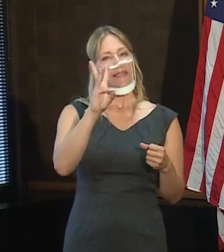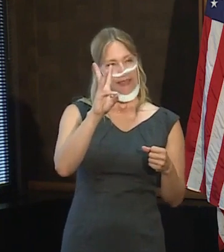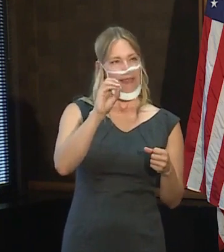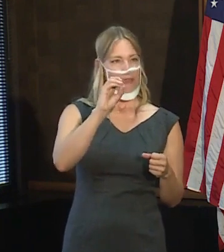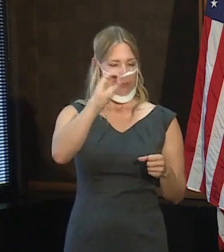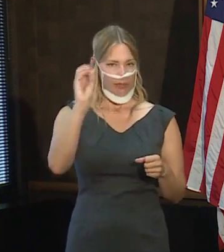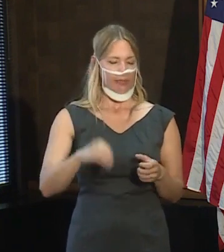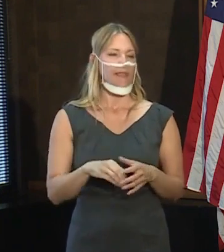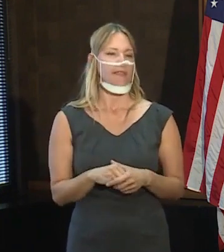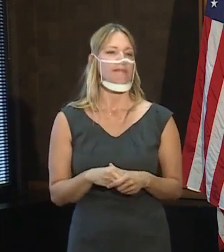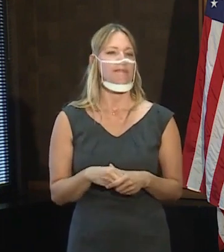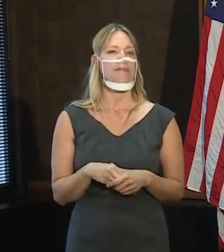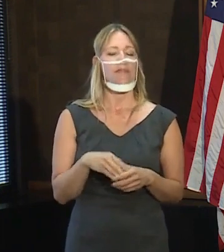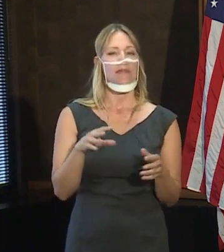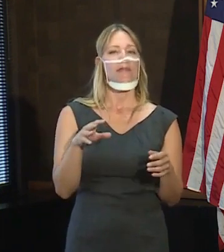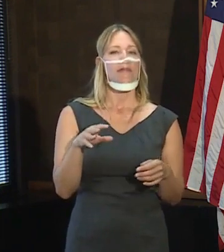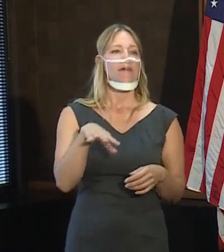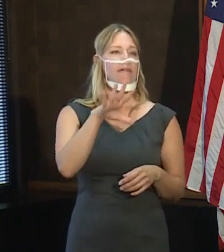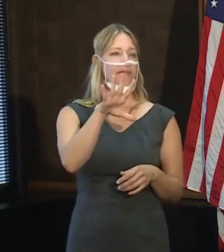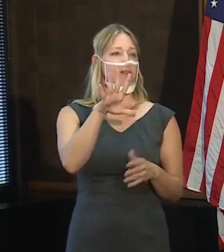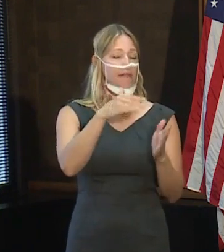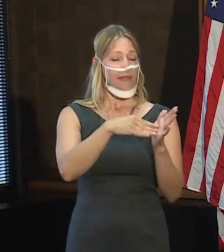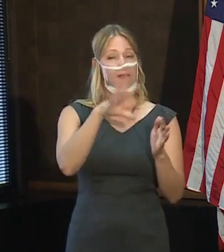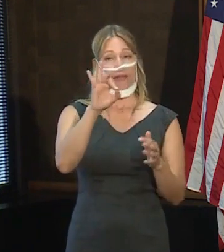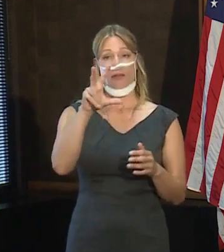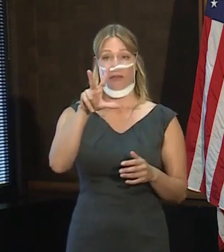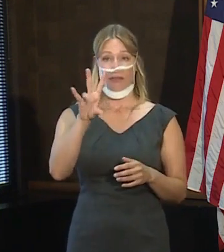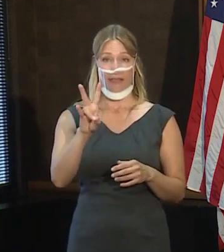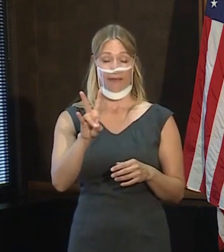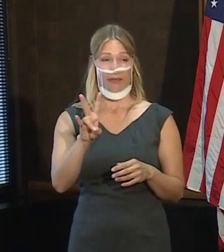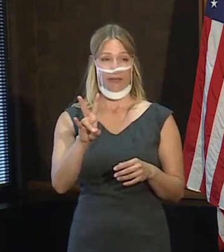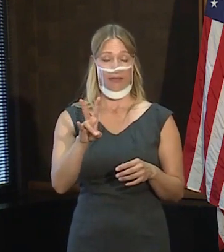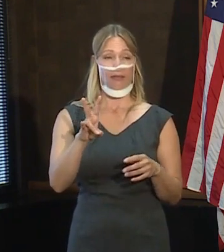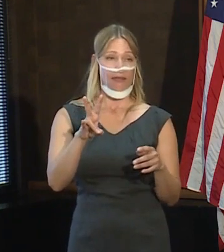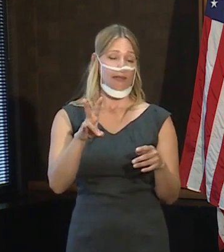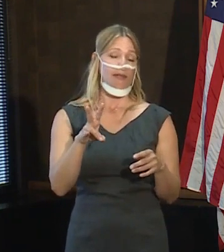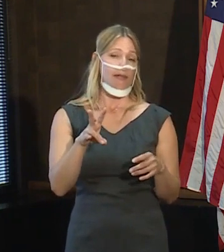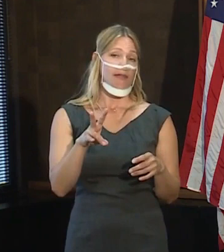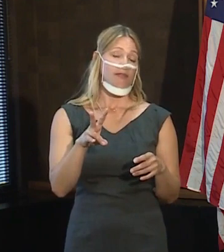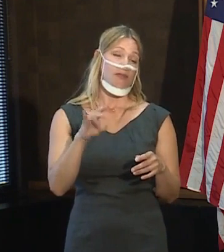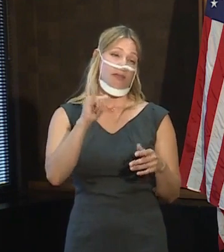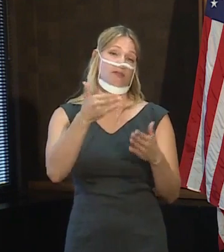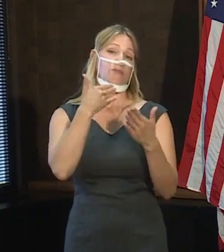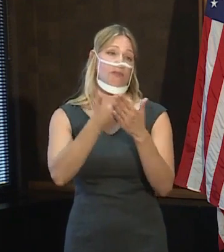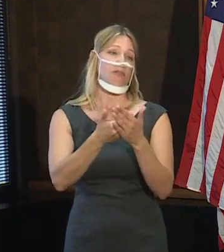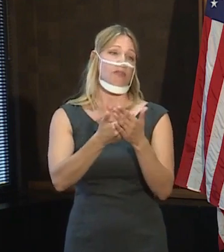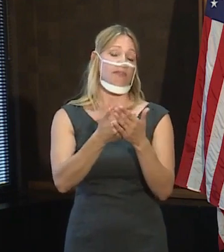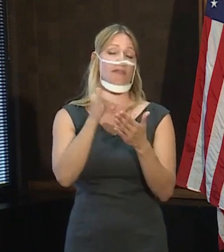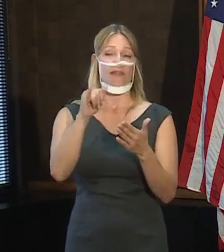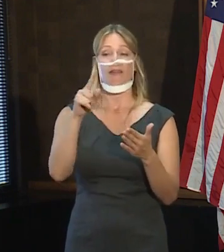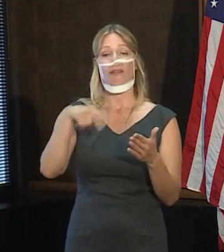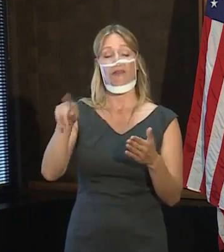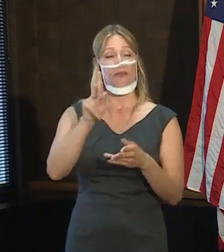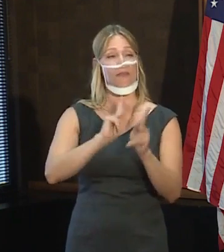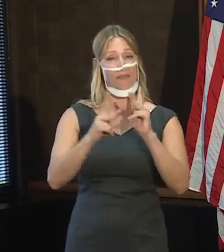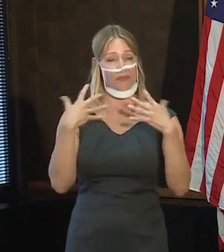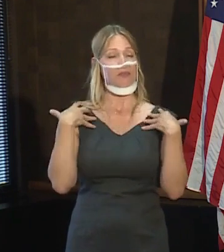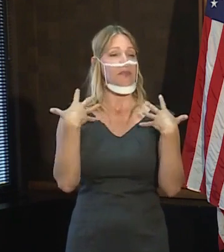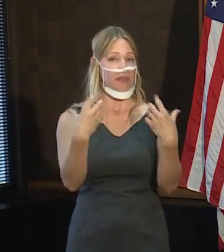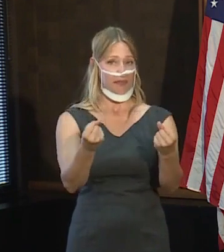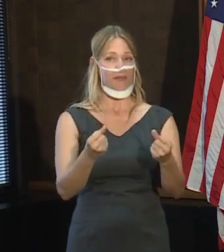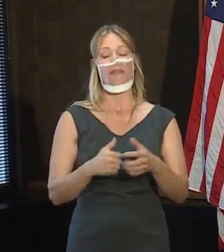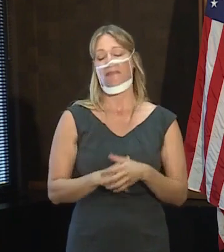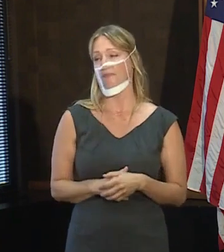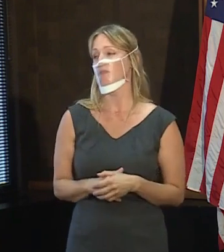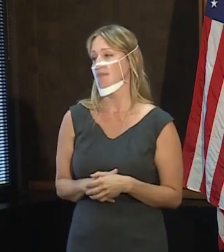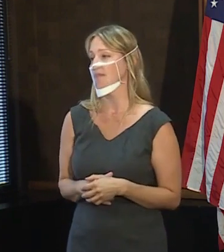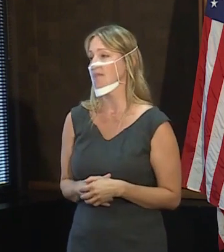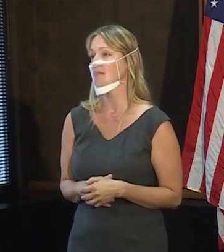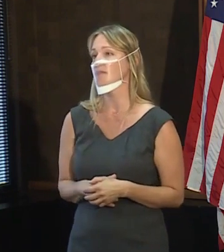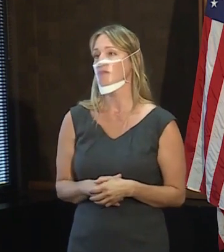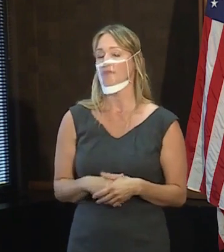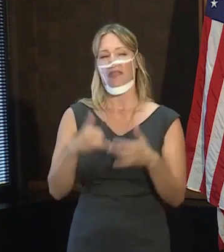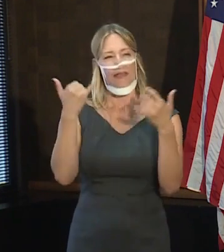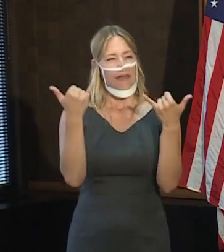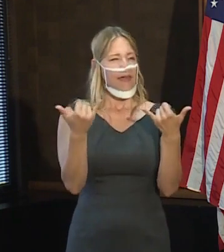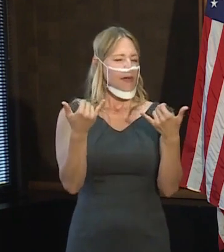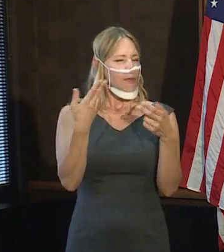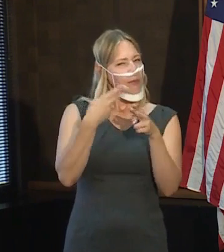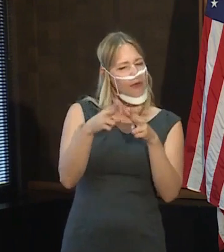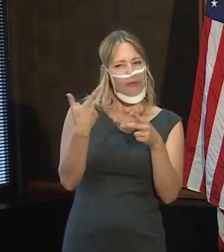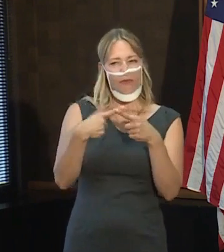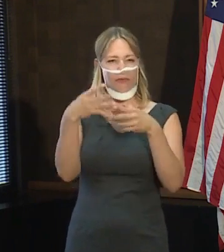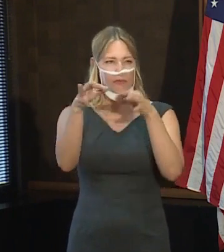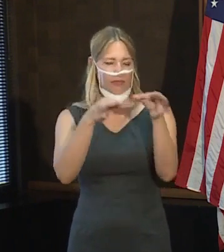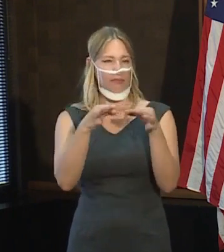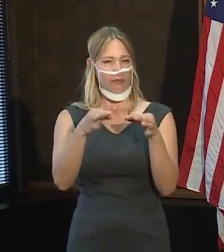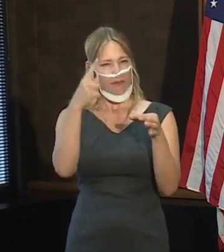WE ARE RECOVERING ABOUT 64 PERCENT O OUR TOTAL PATIENTS OR FIVE THOUSAND NINE HUNDRED AND THIRTY SEVEN AND THAT’S THAT’S GOOD NEWS THAT THOSE PEOPLE RECOVERED.